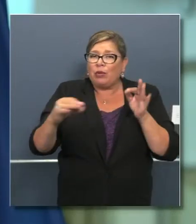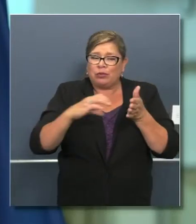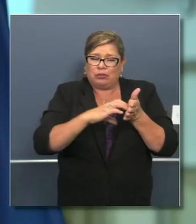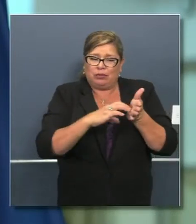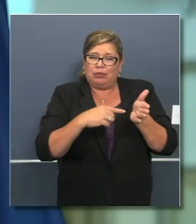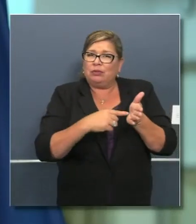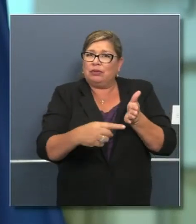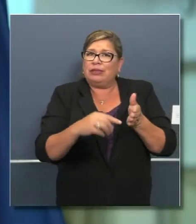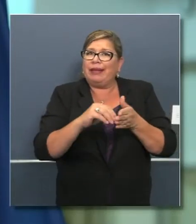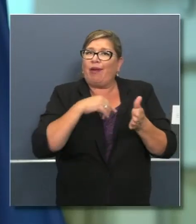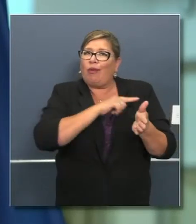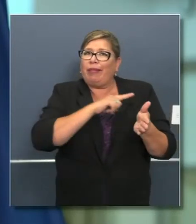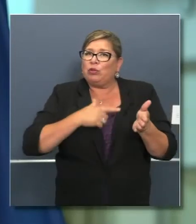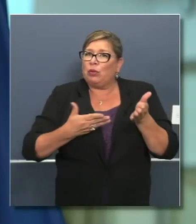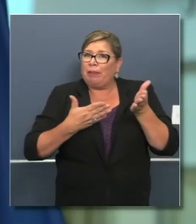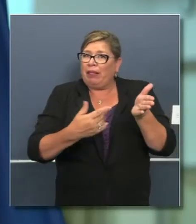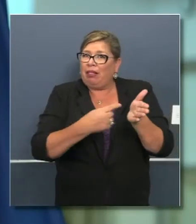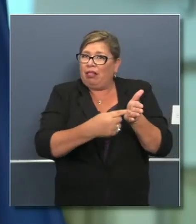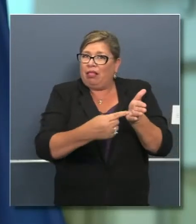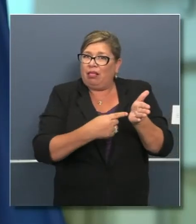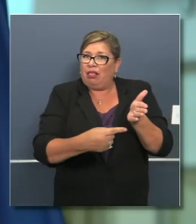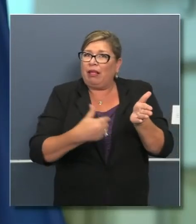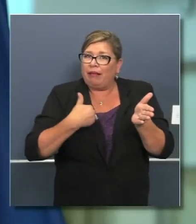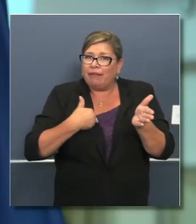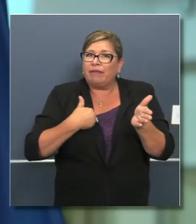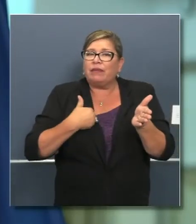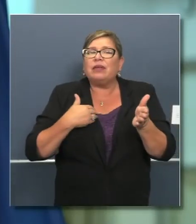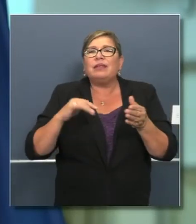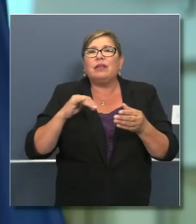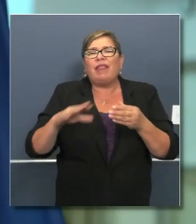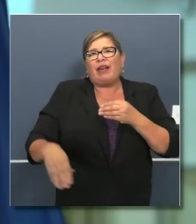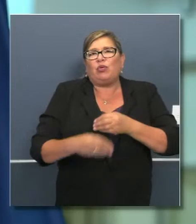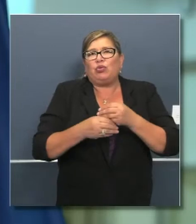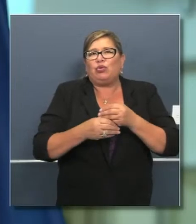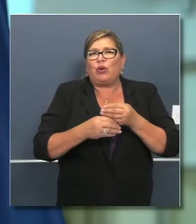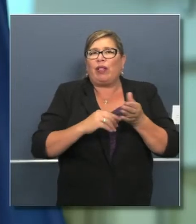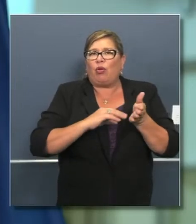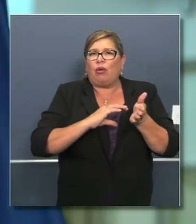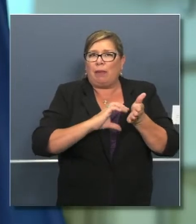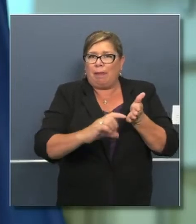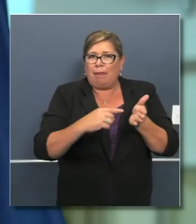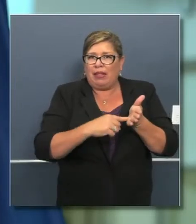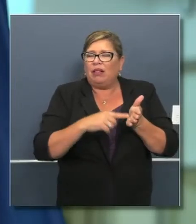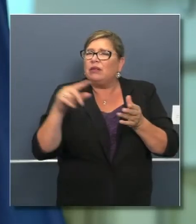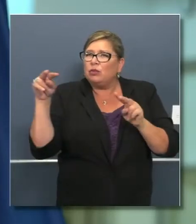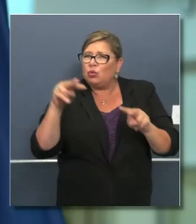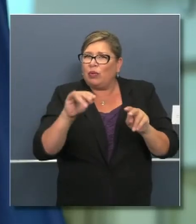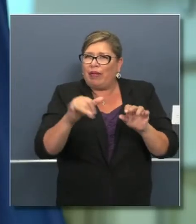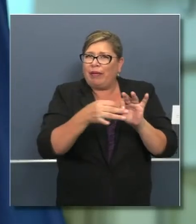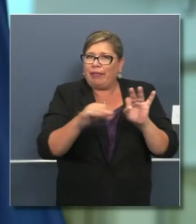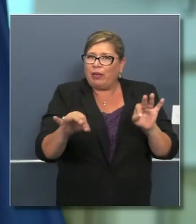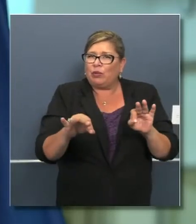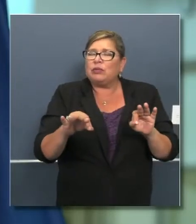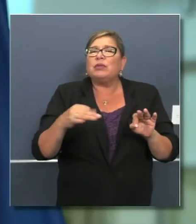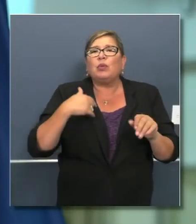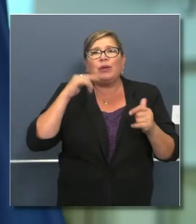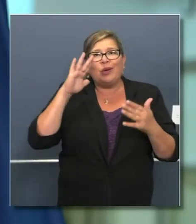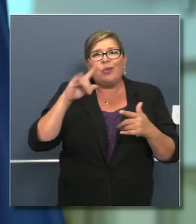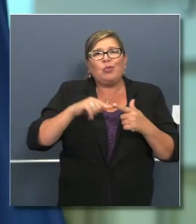it and we continue to maintain a collaborative spirit of cooperation and hope and expectation